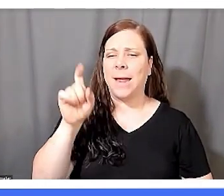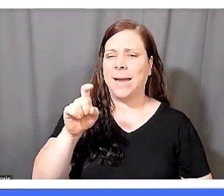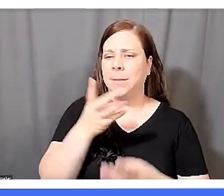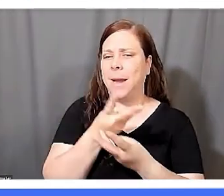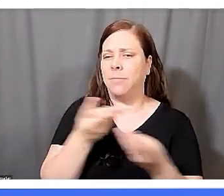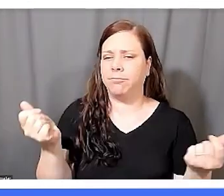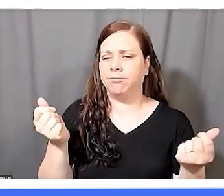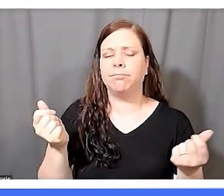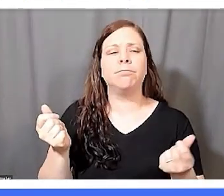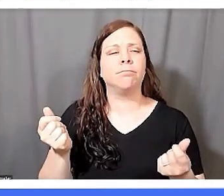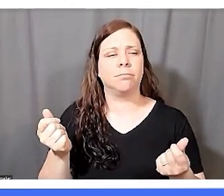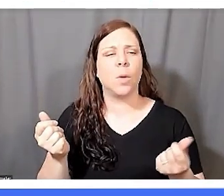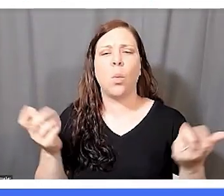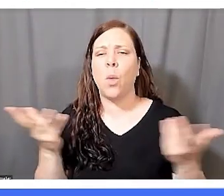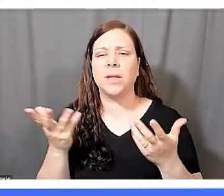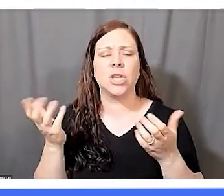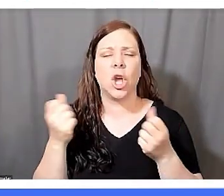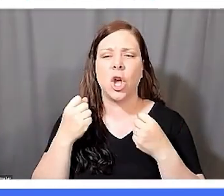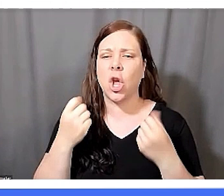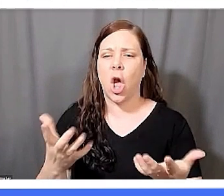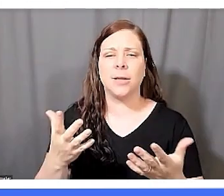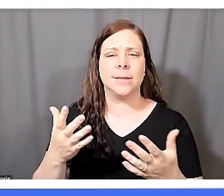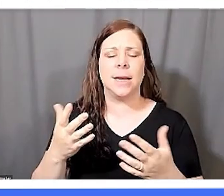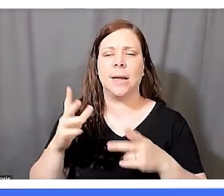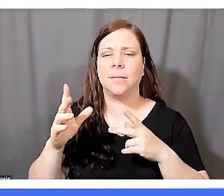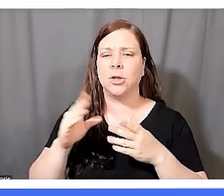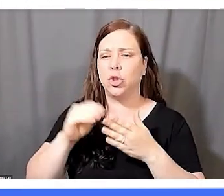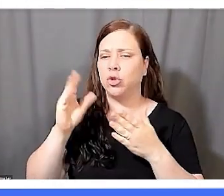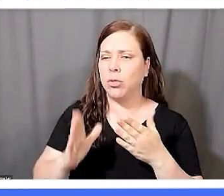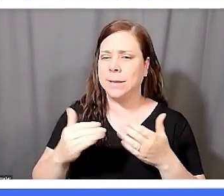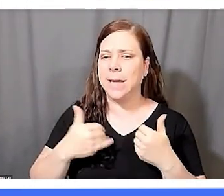What is causing students with disabilities to struggle with these types of assessments